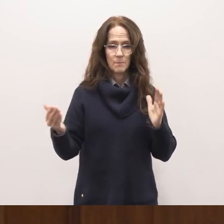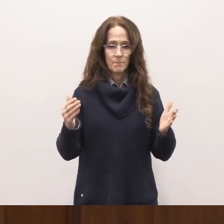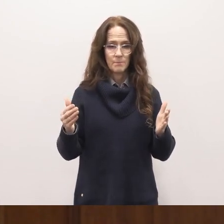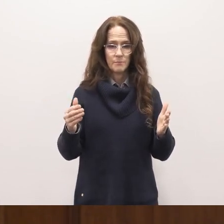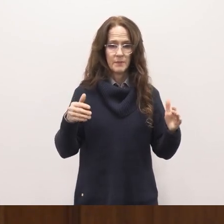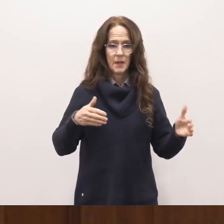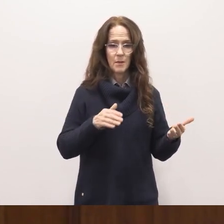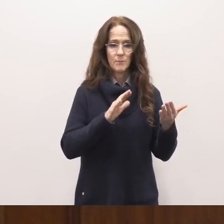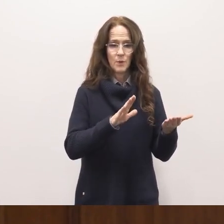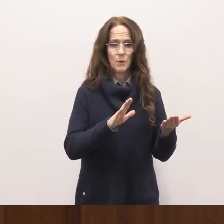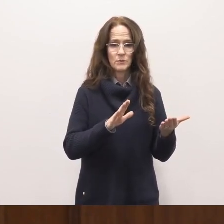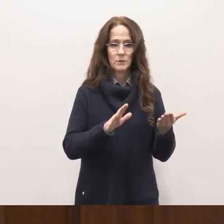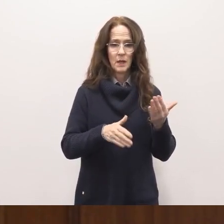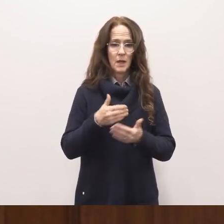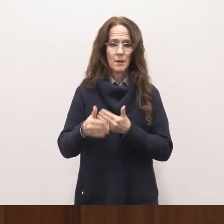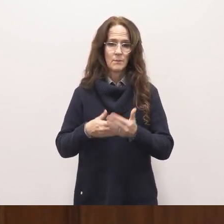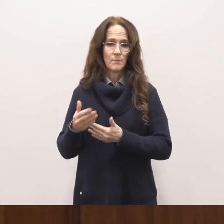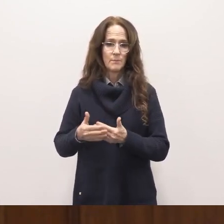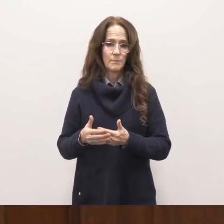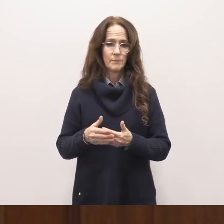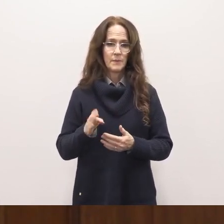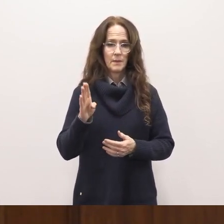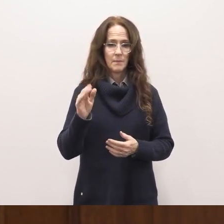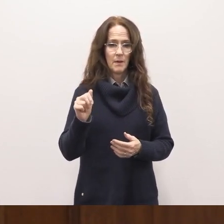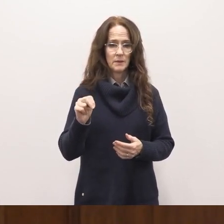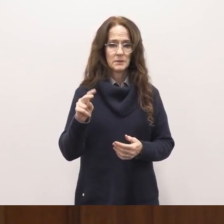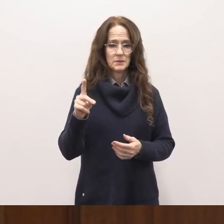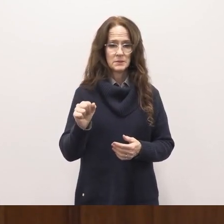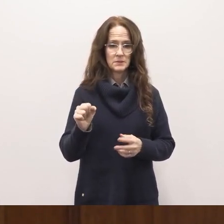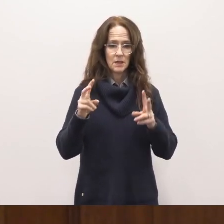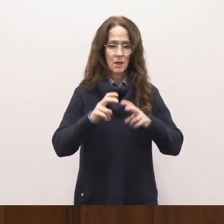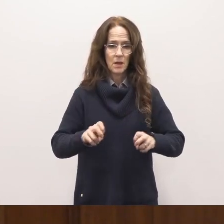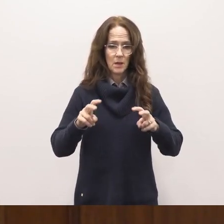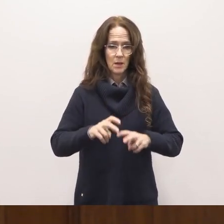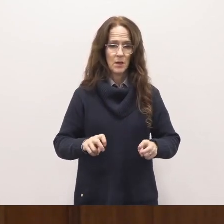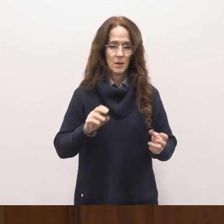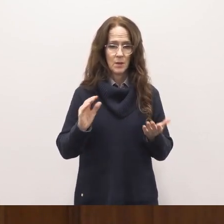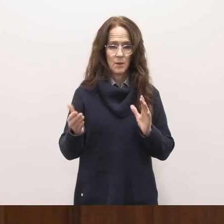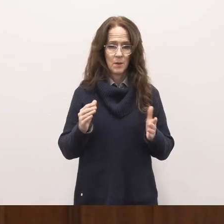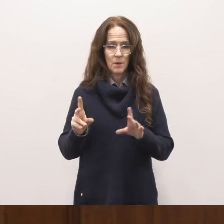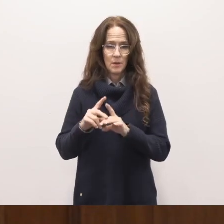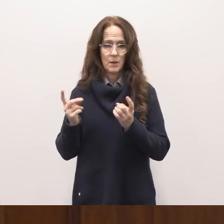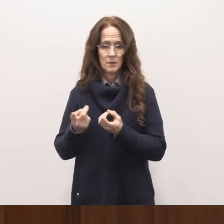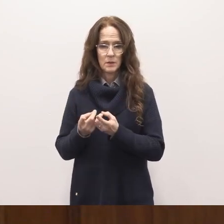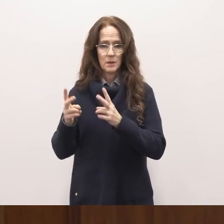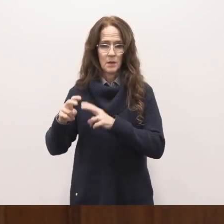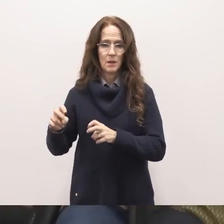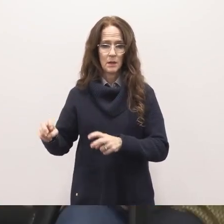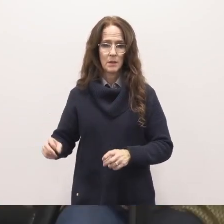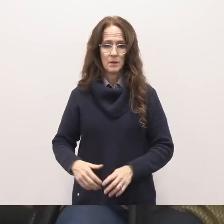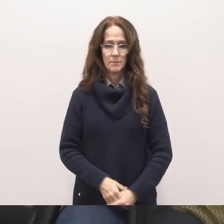and process with the bonds audit versus the district-wide audit? Sure, of course.